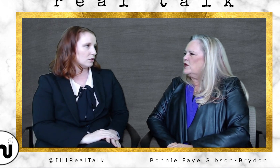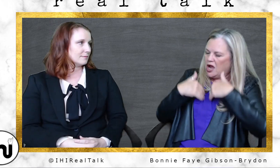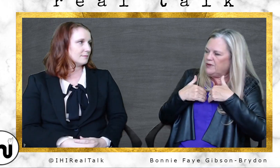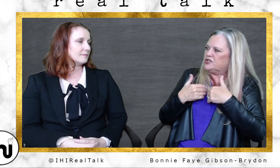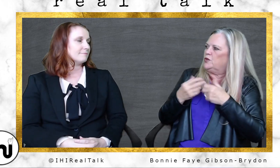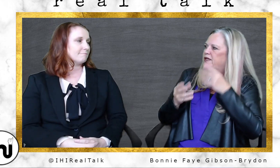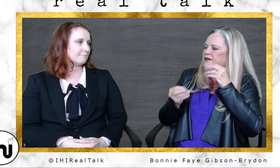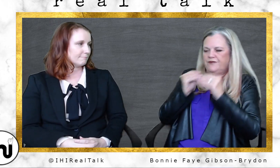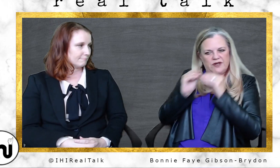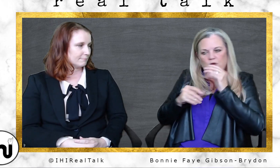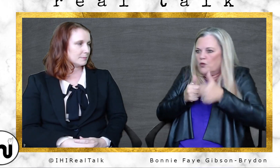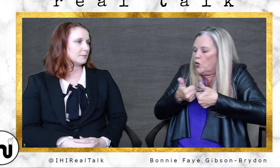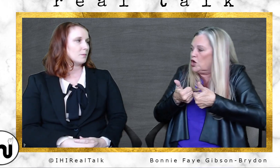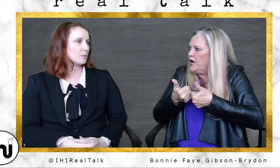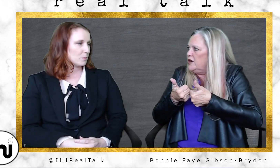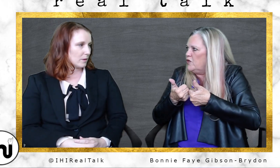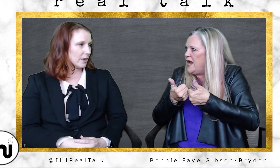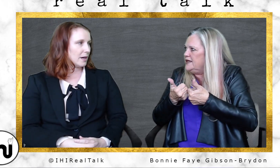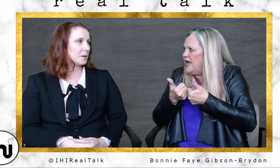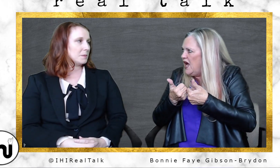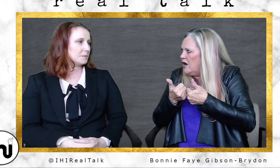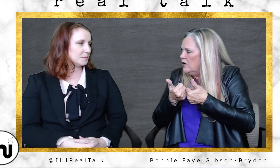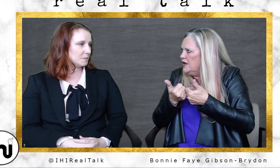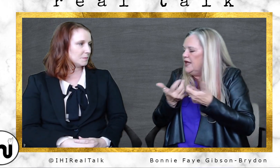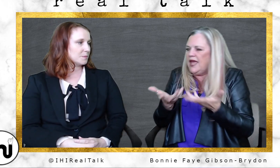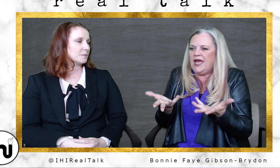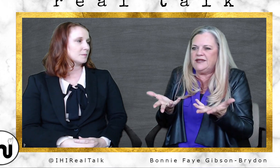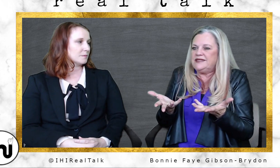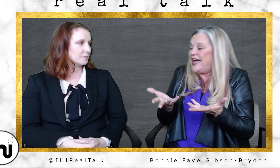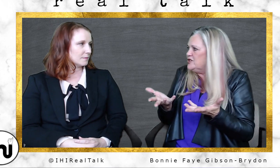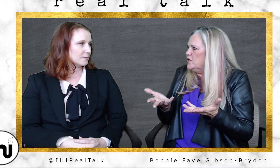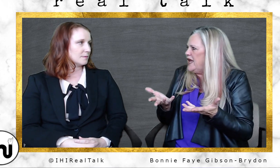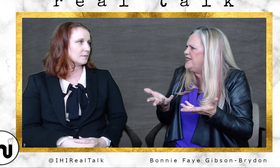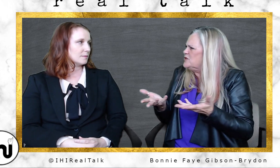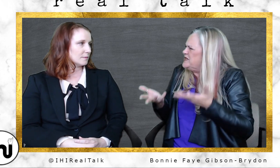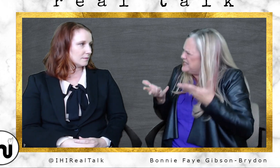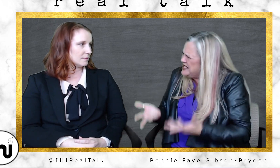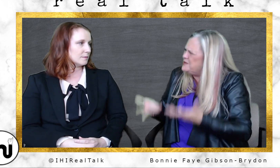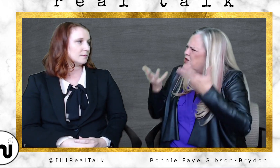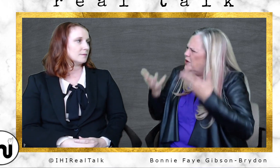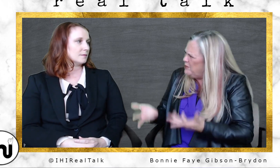Bonnie: So we can work on it right now, and that's okay. That's what teams are about!